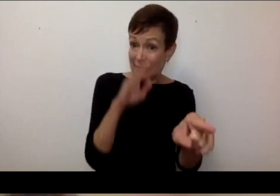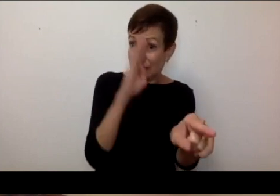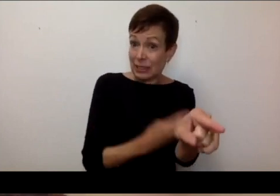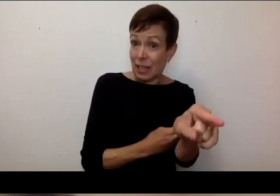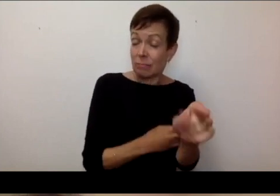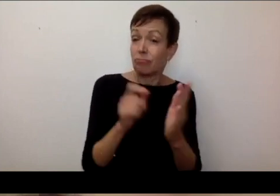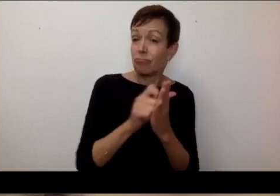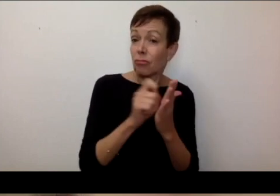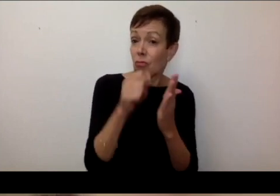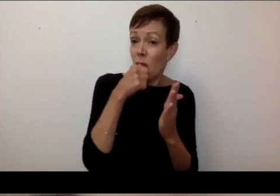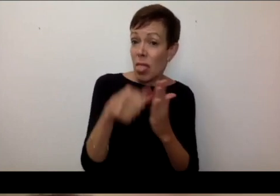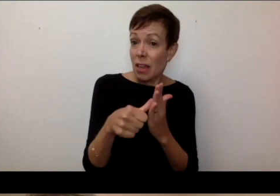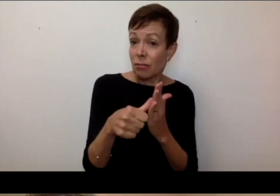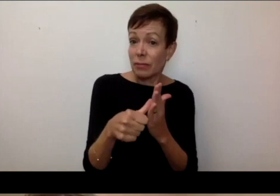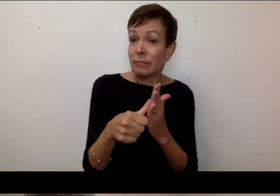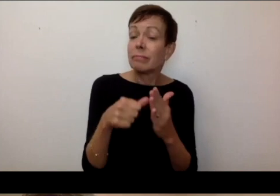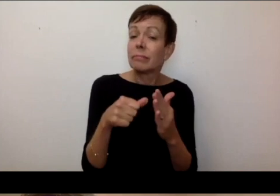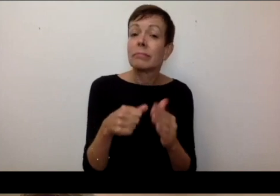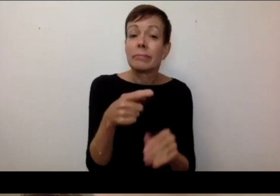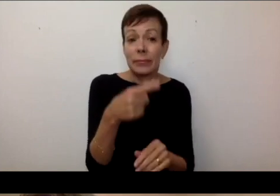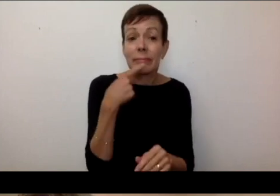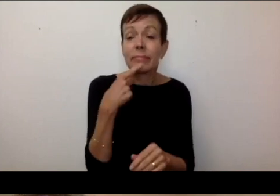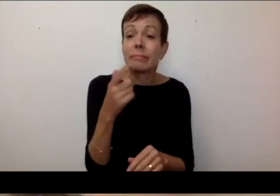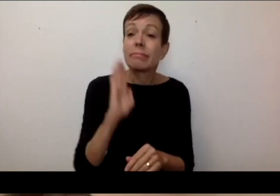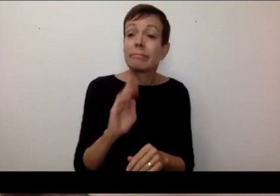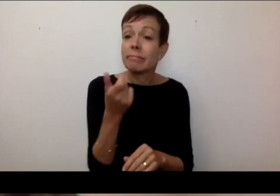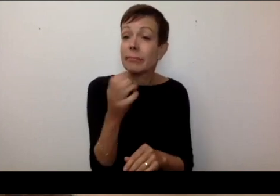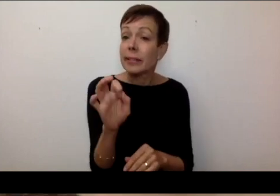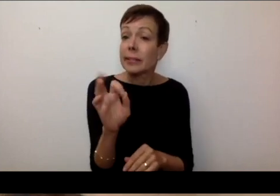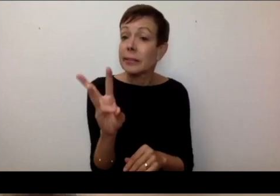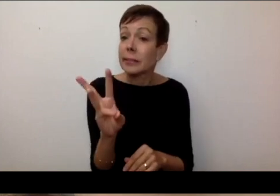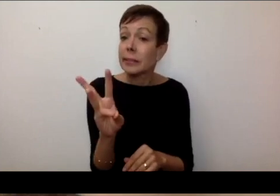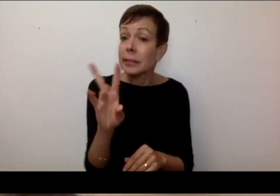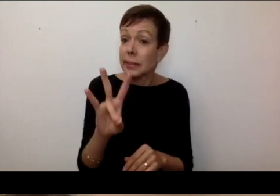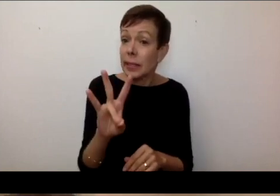he says in 1967 the national welfare rights organization